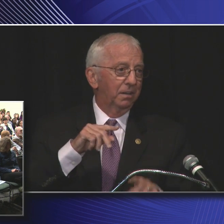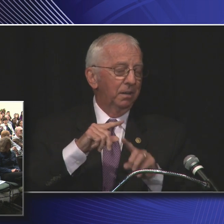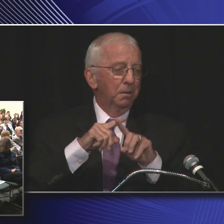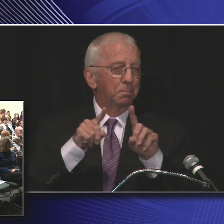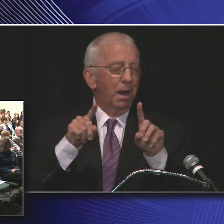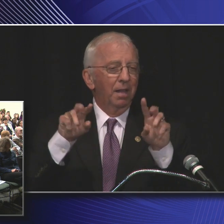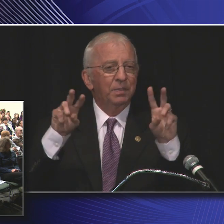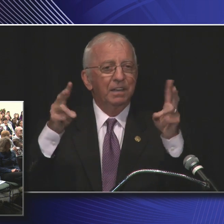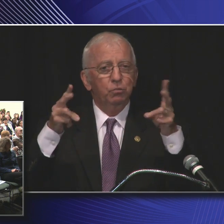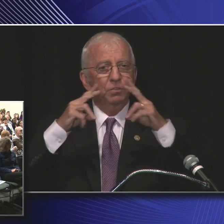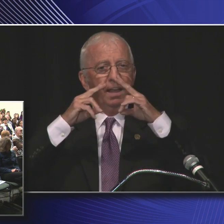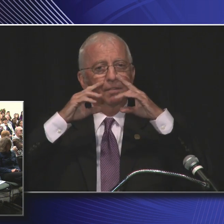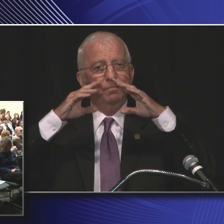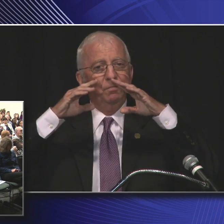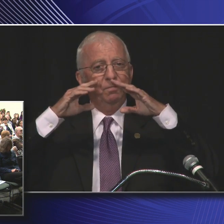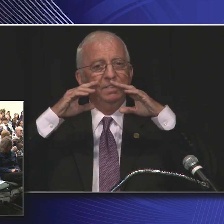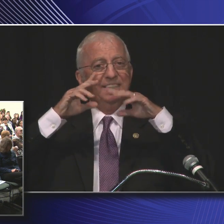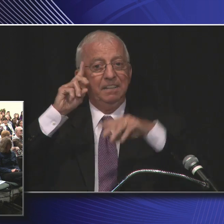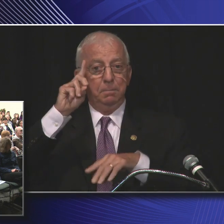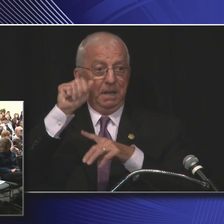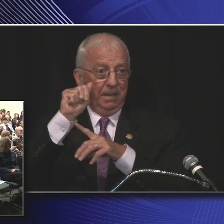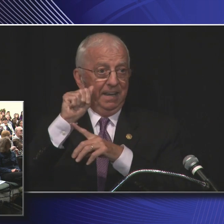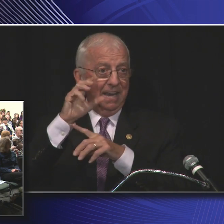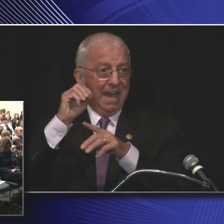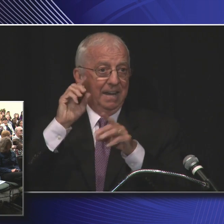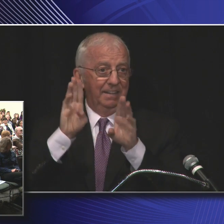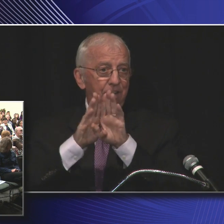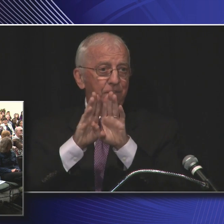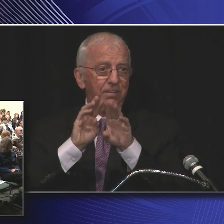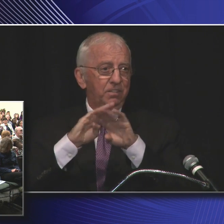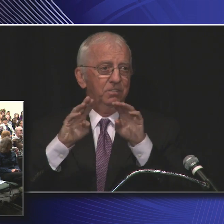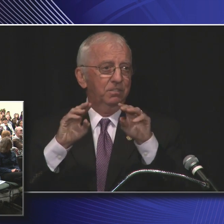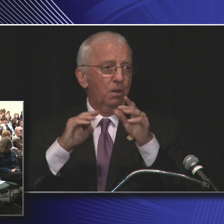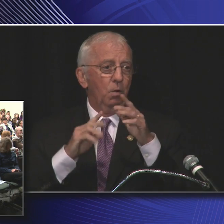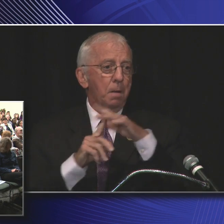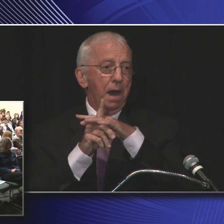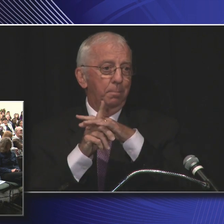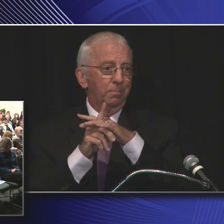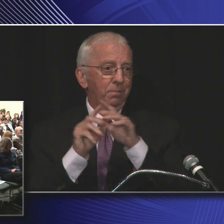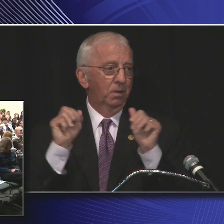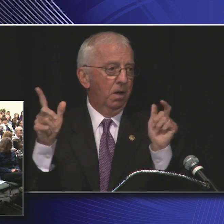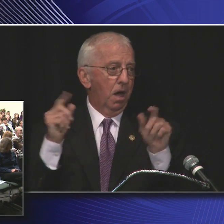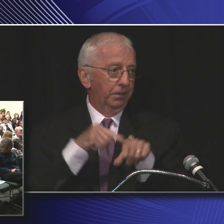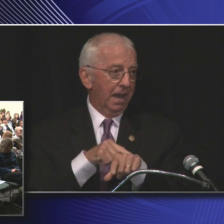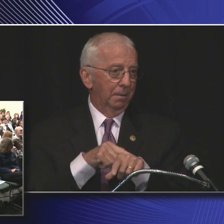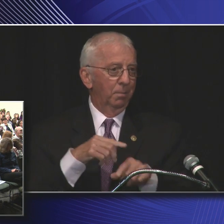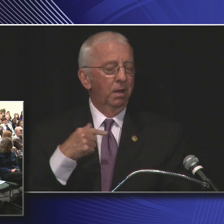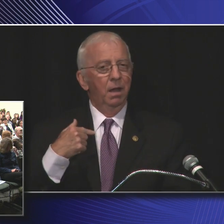But issues of disability and deafness don't come up all the time.